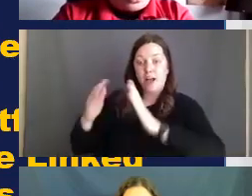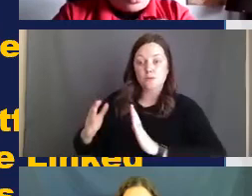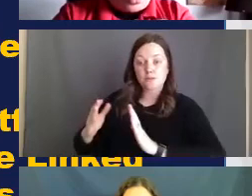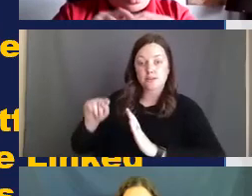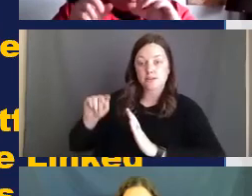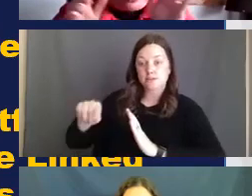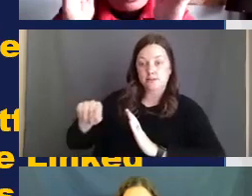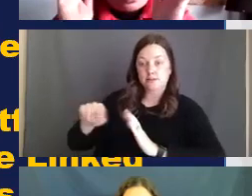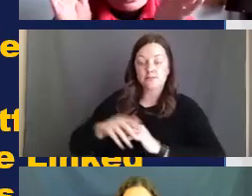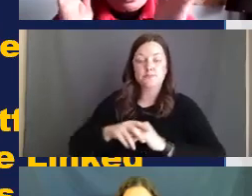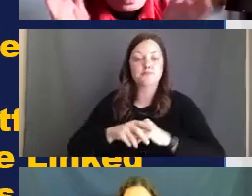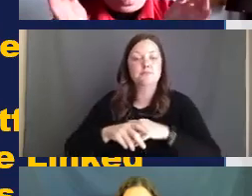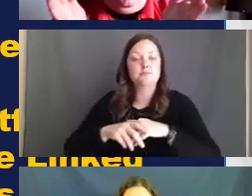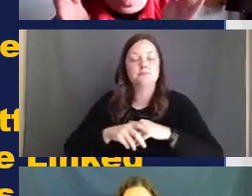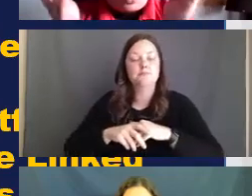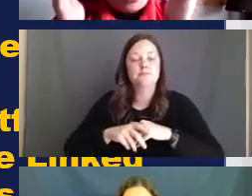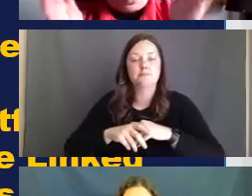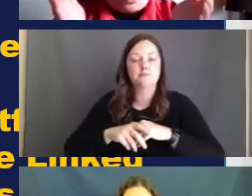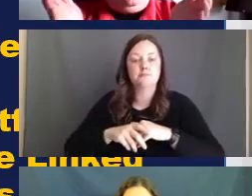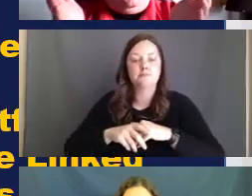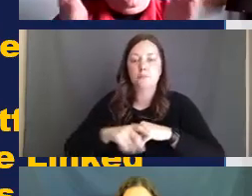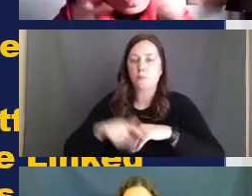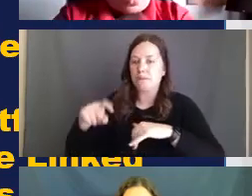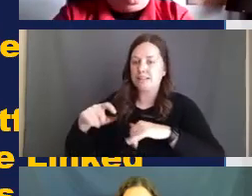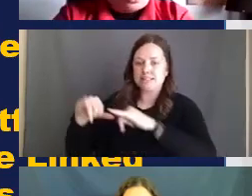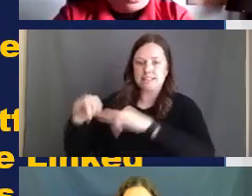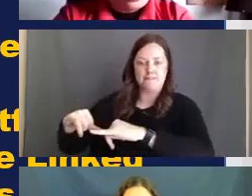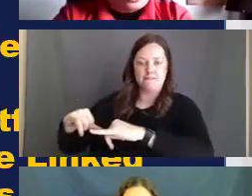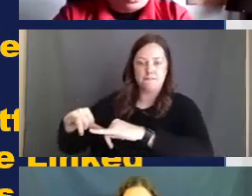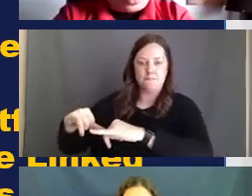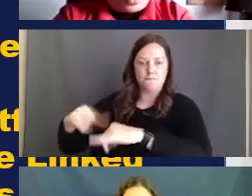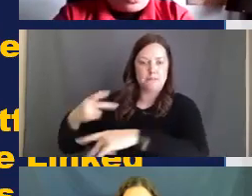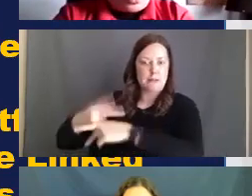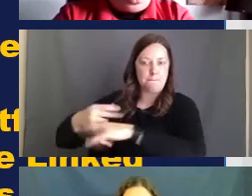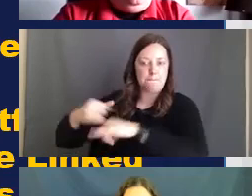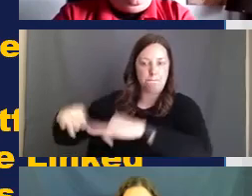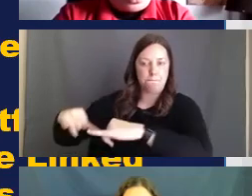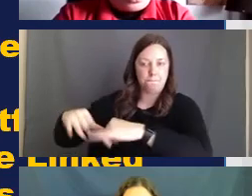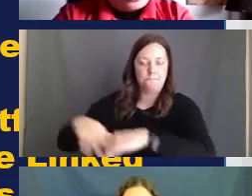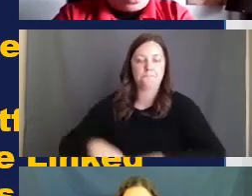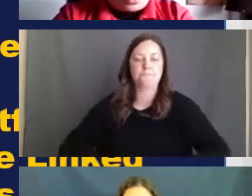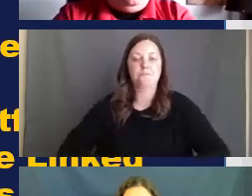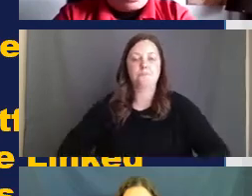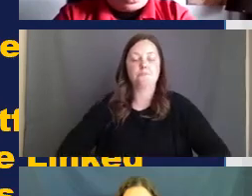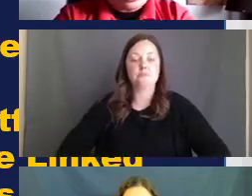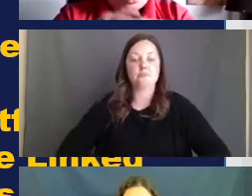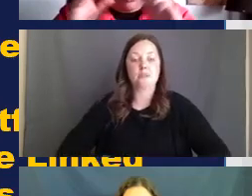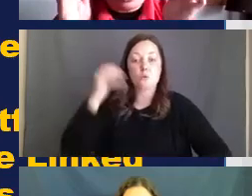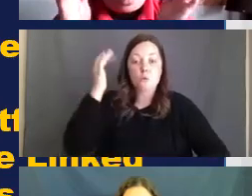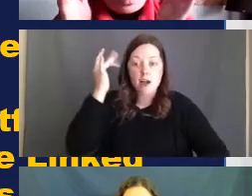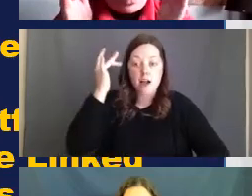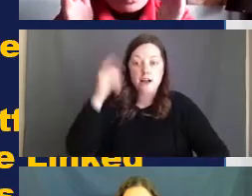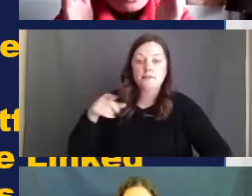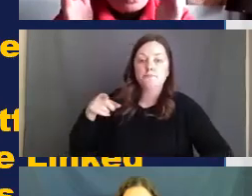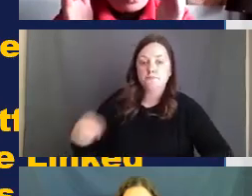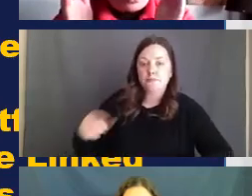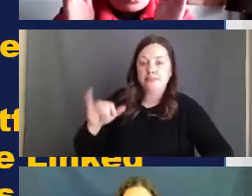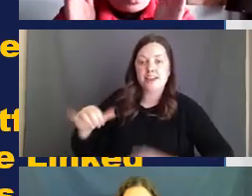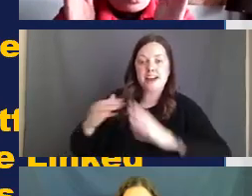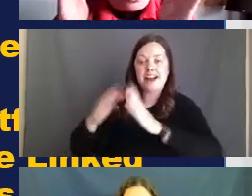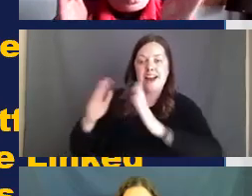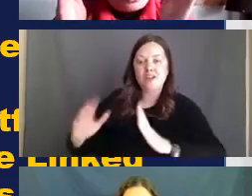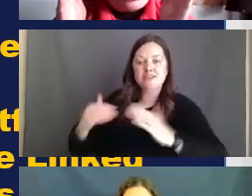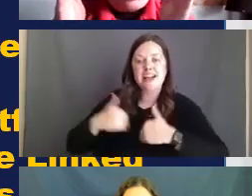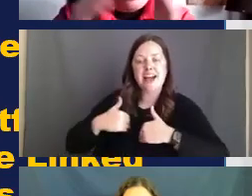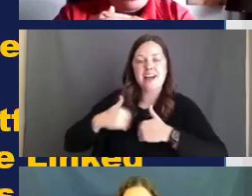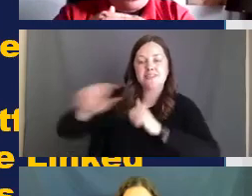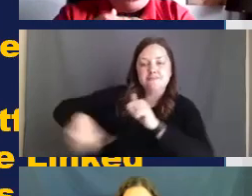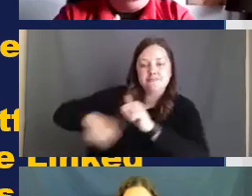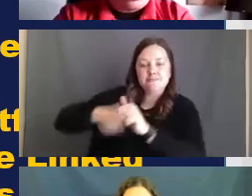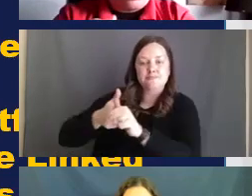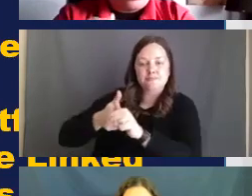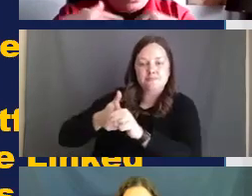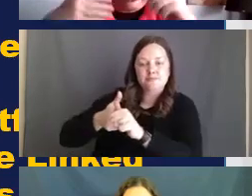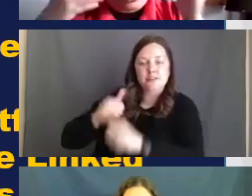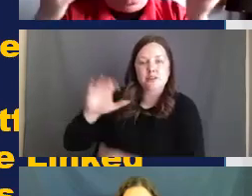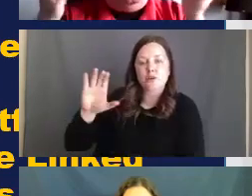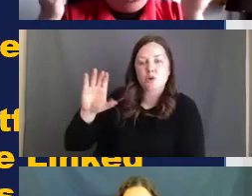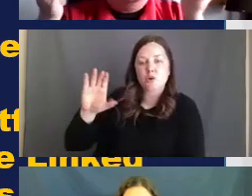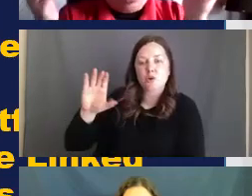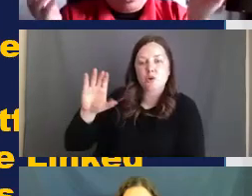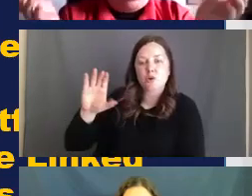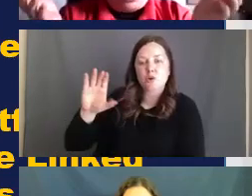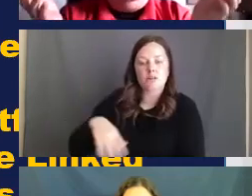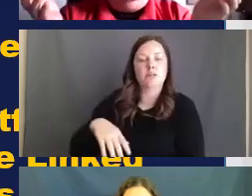, click it, fill in your last name, first name, the session you attended